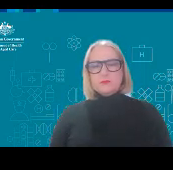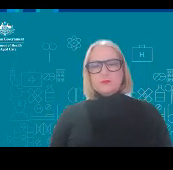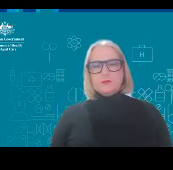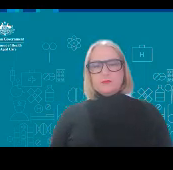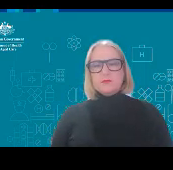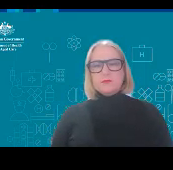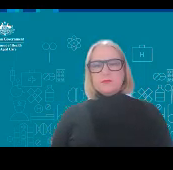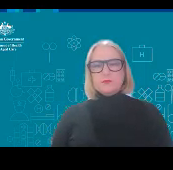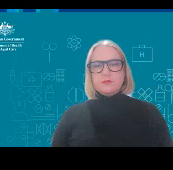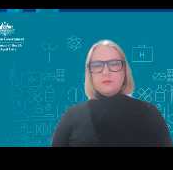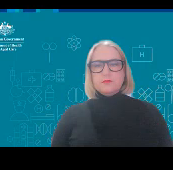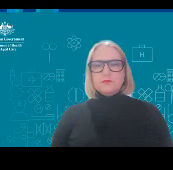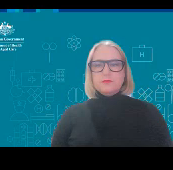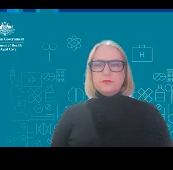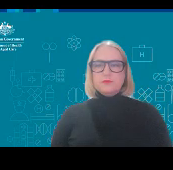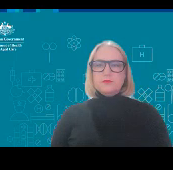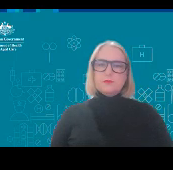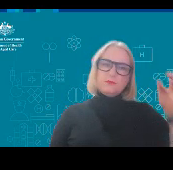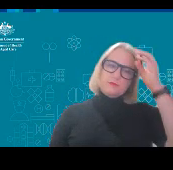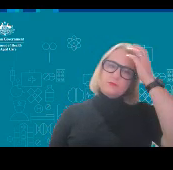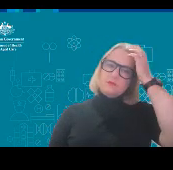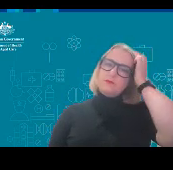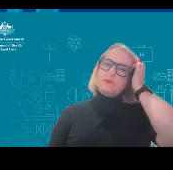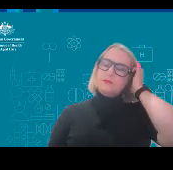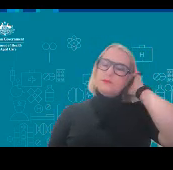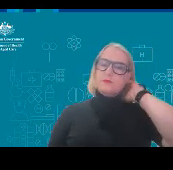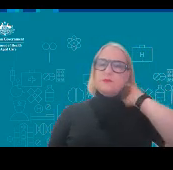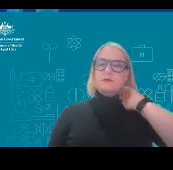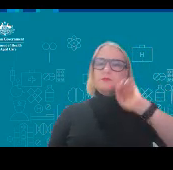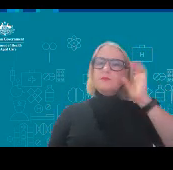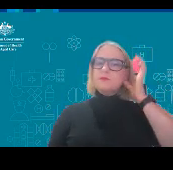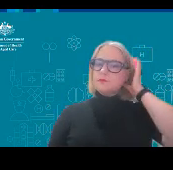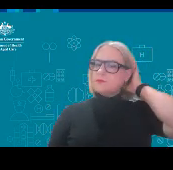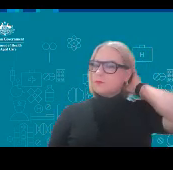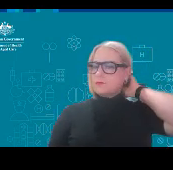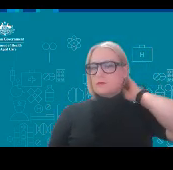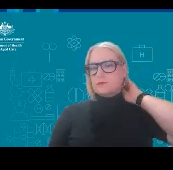to identified risks and the provider's commitment to addressing those risks.